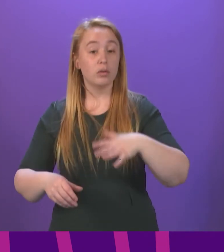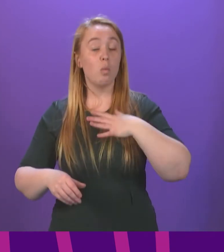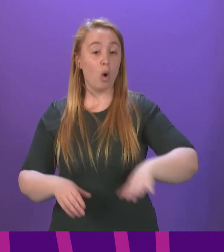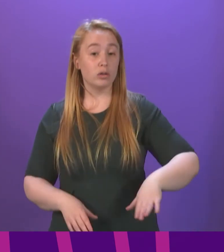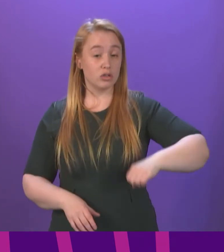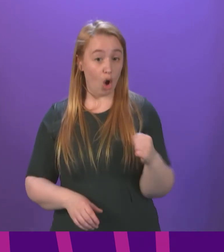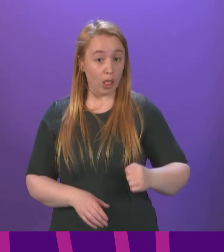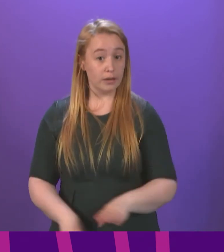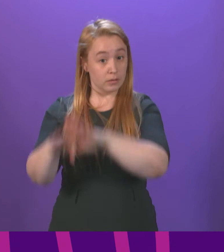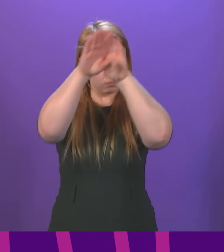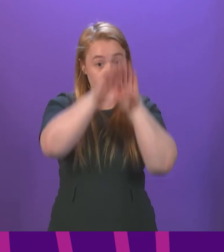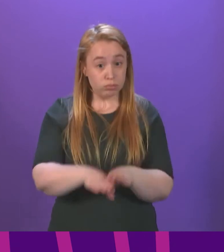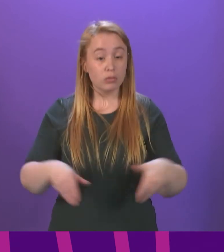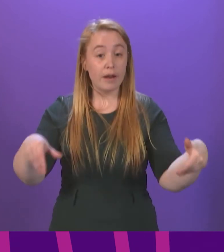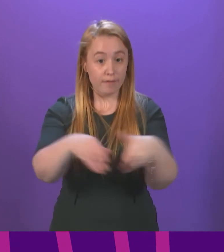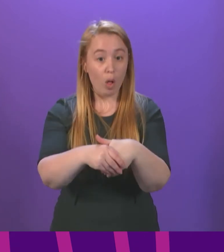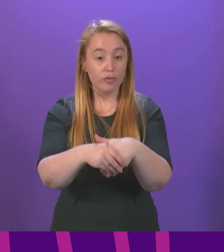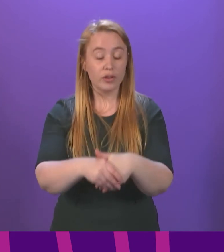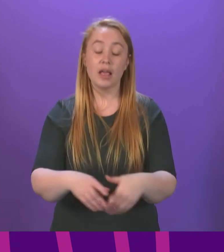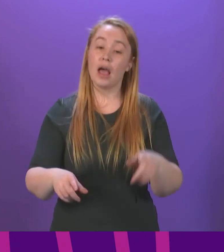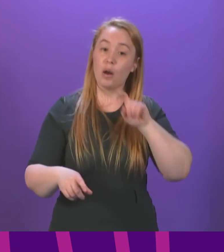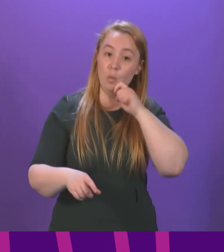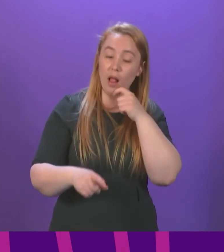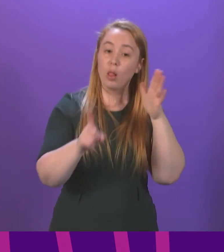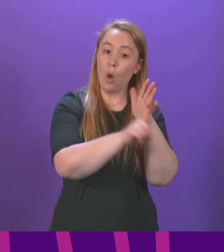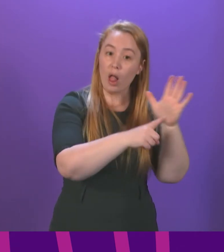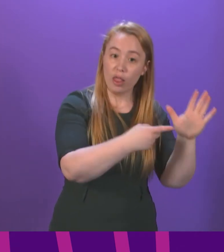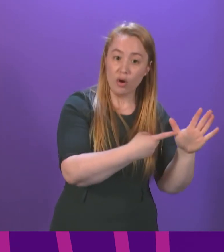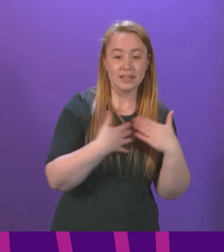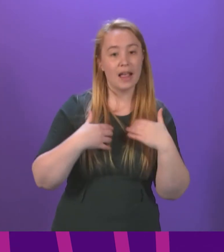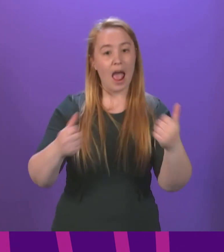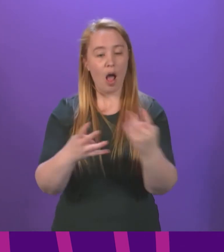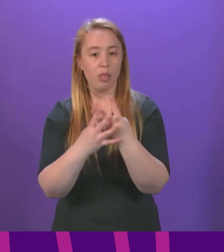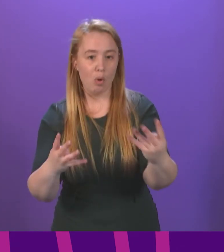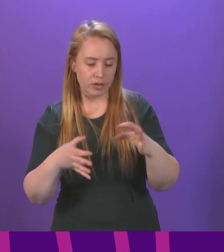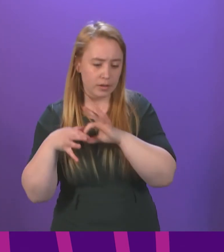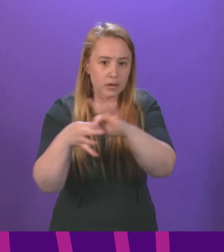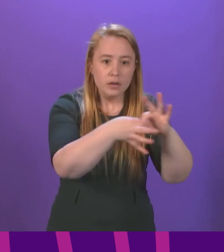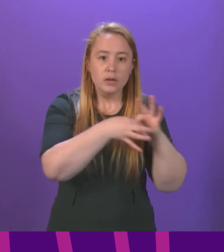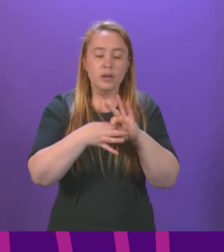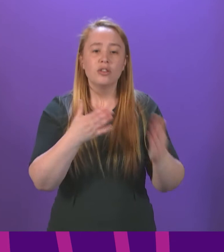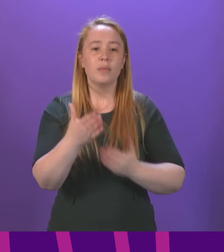Scotland and ensure that we work with local authorities and health boards to do that in an effective way that will work.